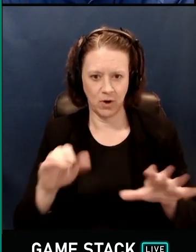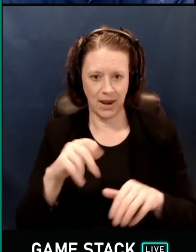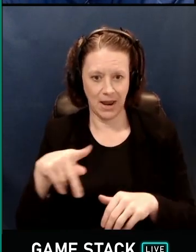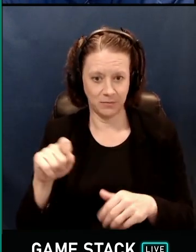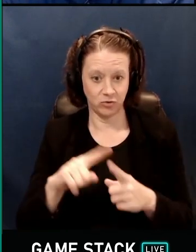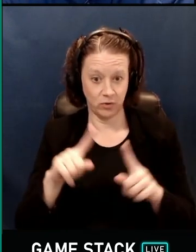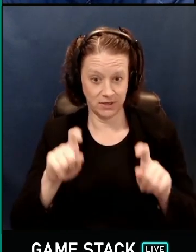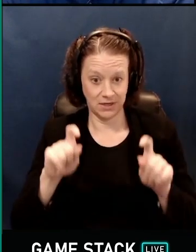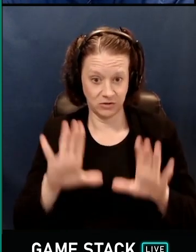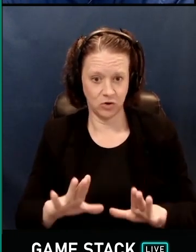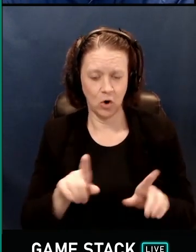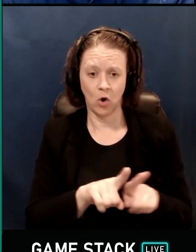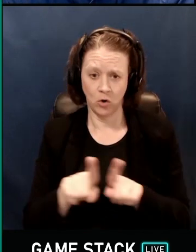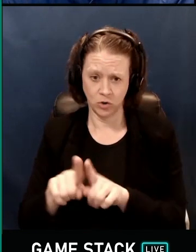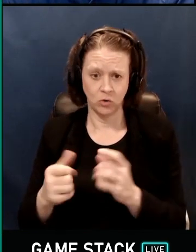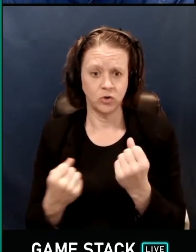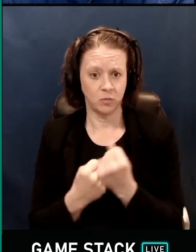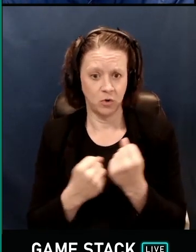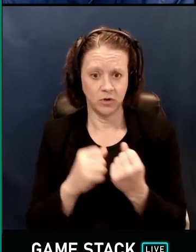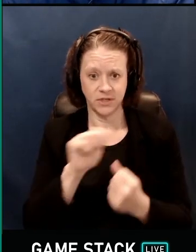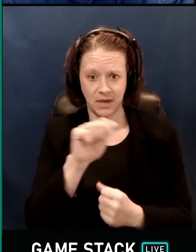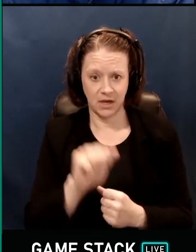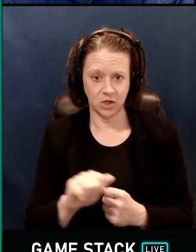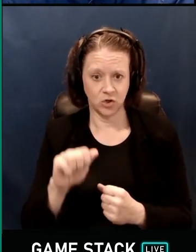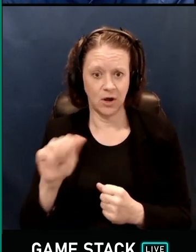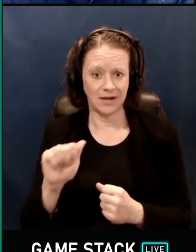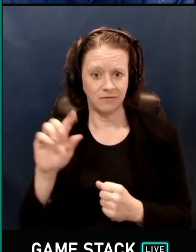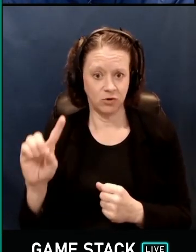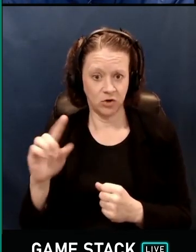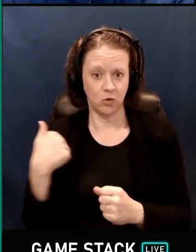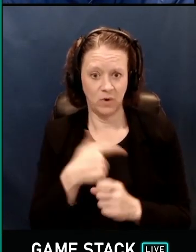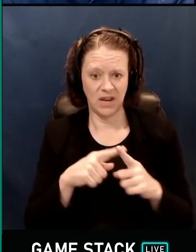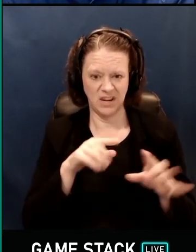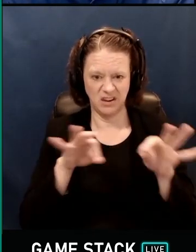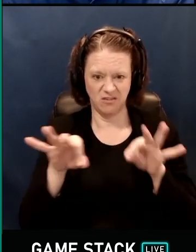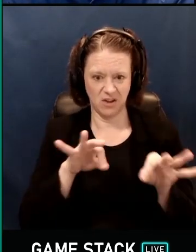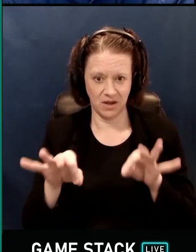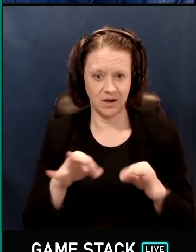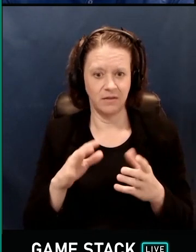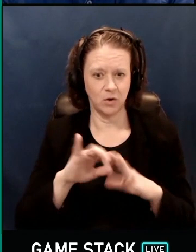so we can easily define groups to distribute our apps.